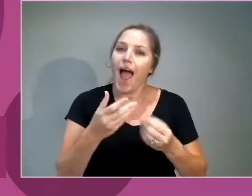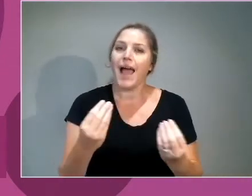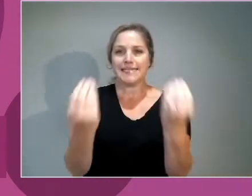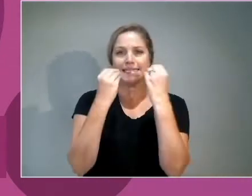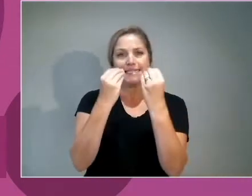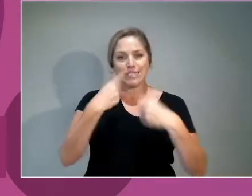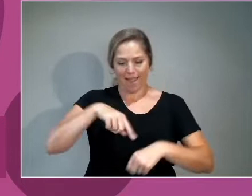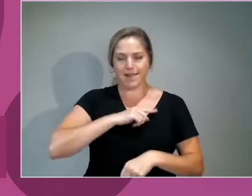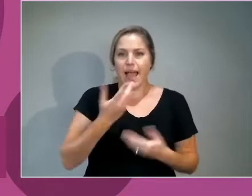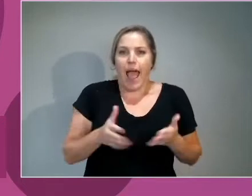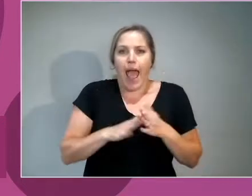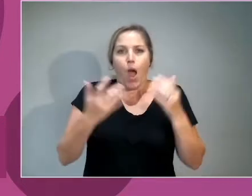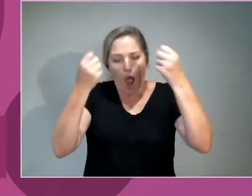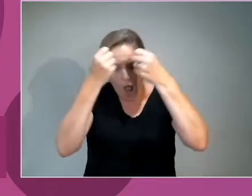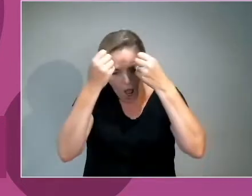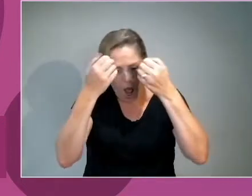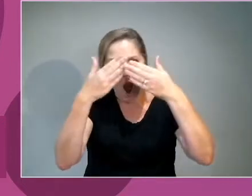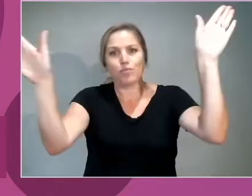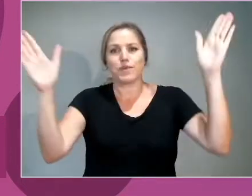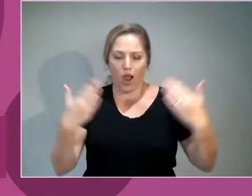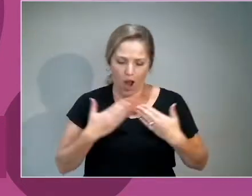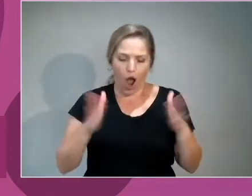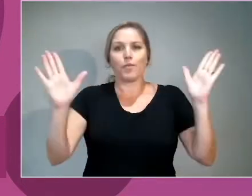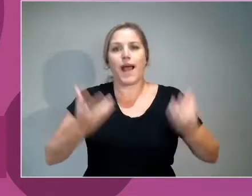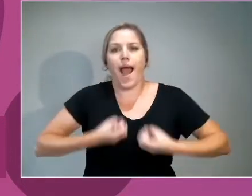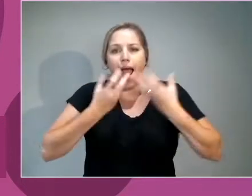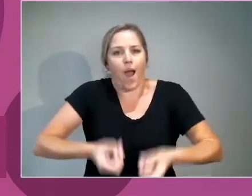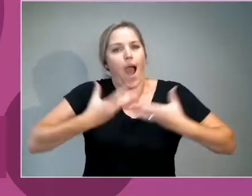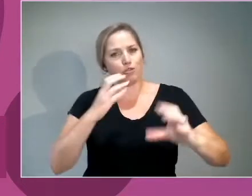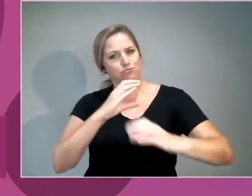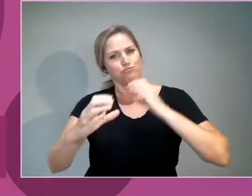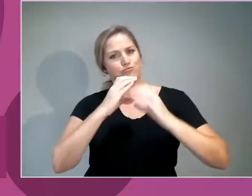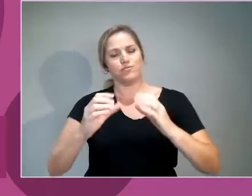creativity, their ability to communicate their needs. So please, as I put this in a context,